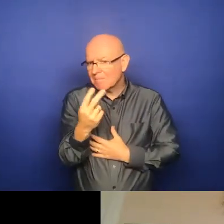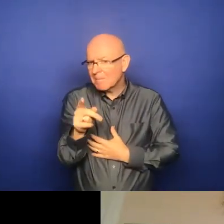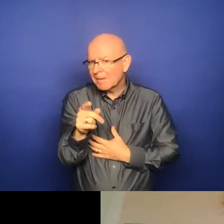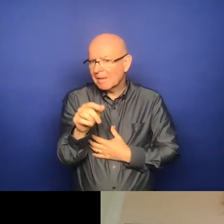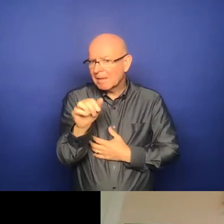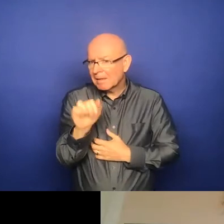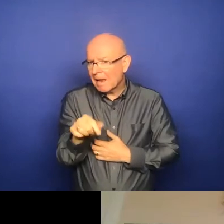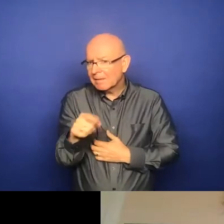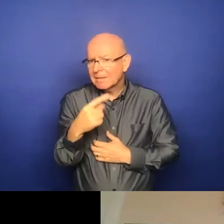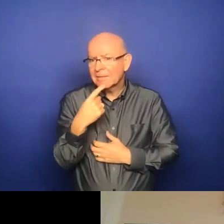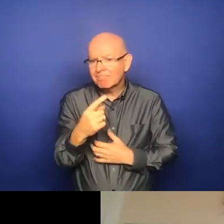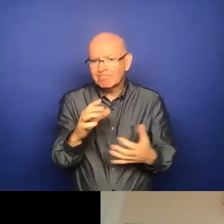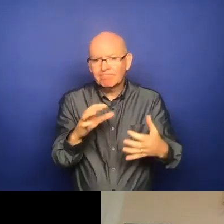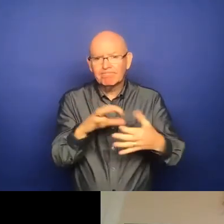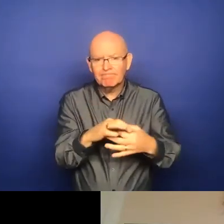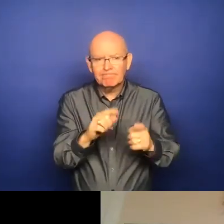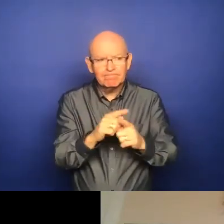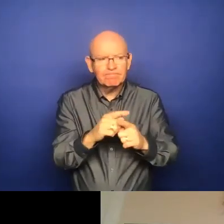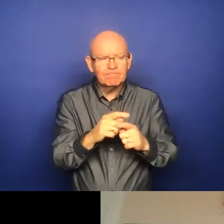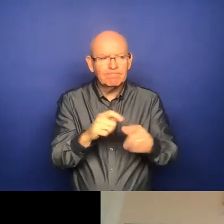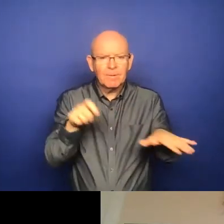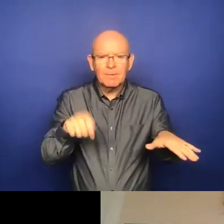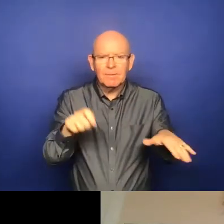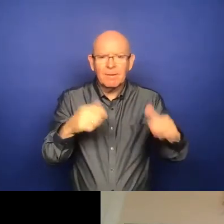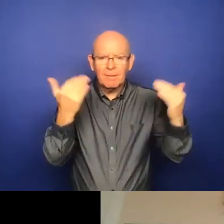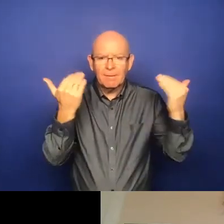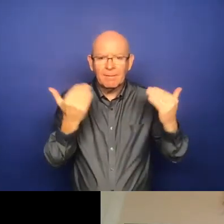the legal attention that was given to